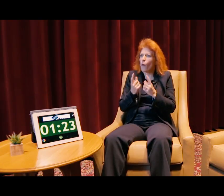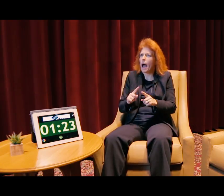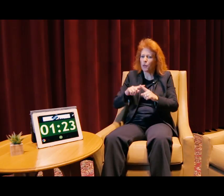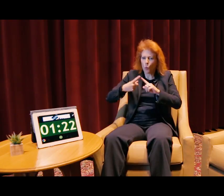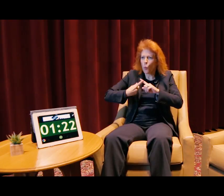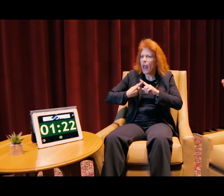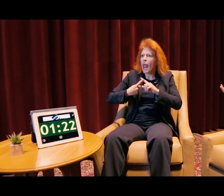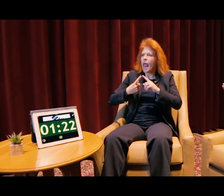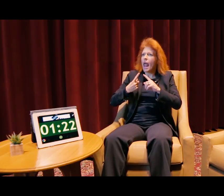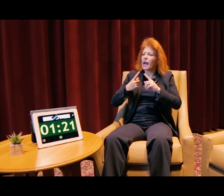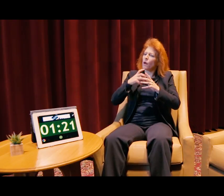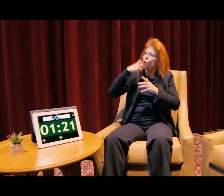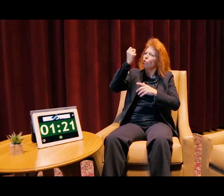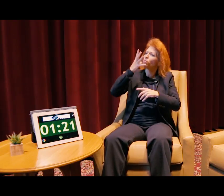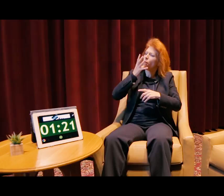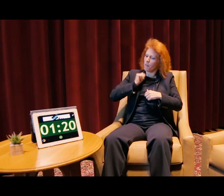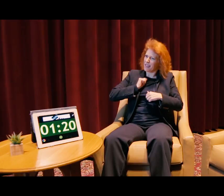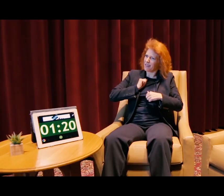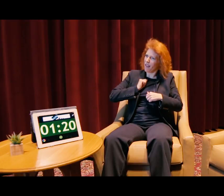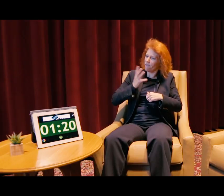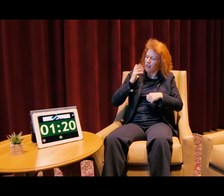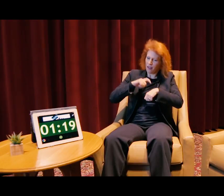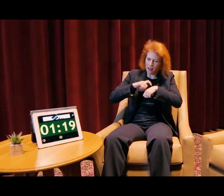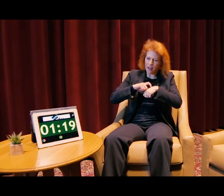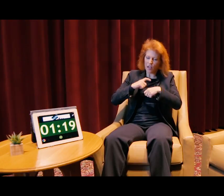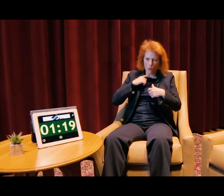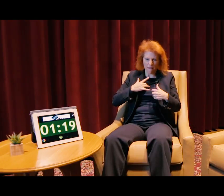and what does that mean. I was an older mom. So that to me was